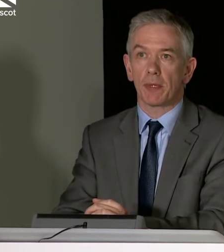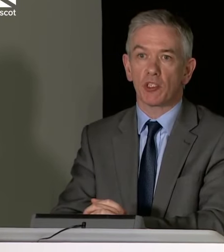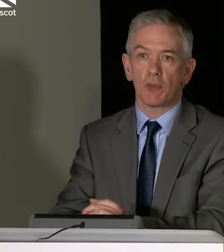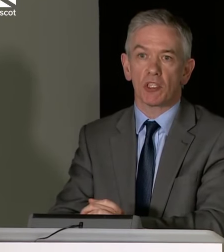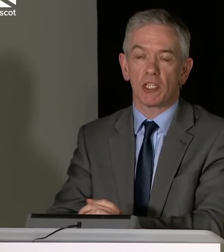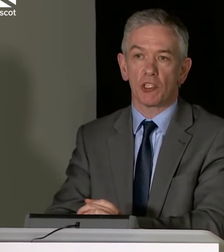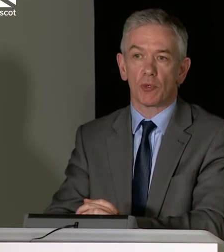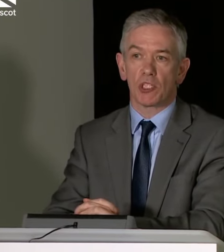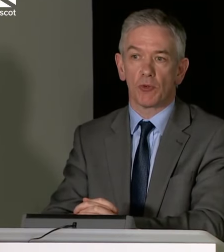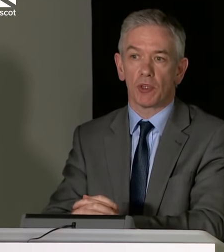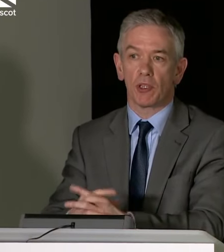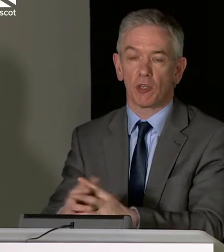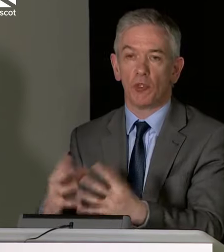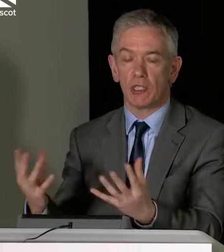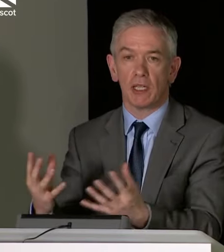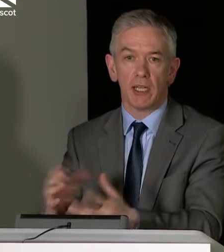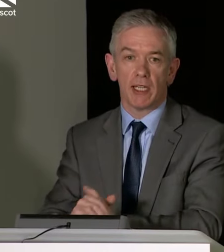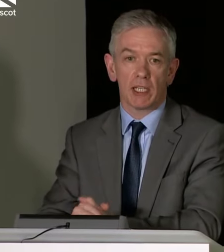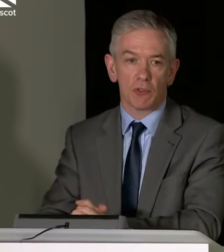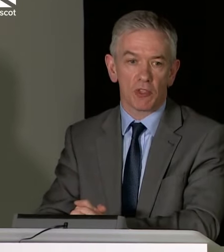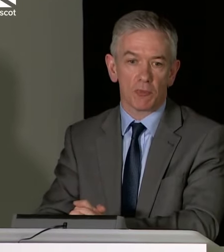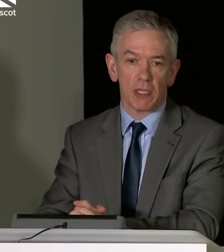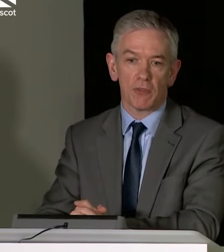some of the signs that we're seeing within the community in terms of the spread of this